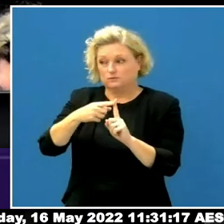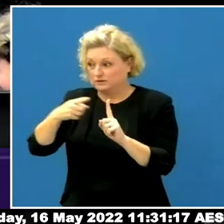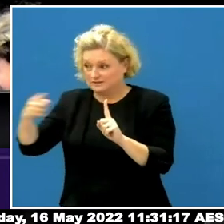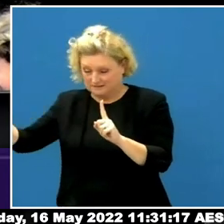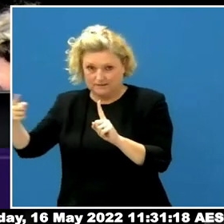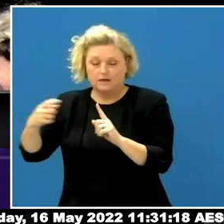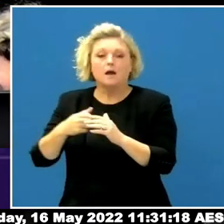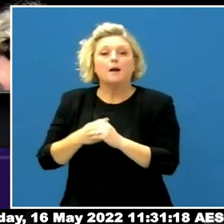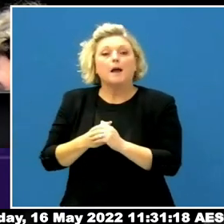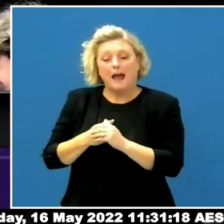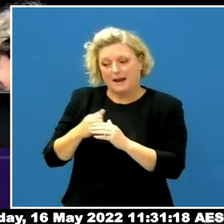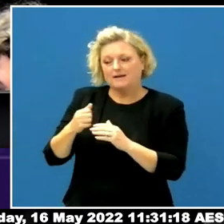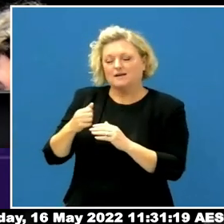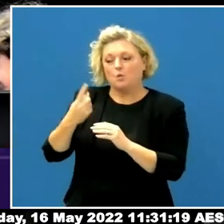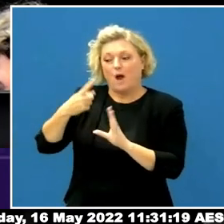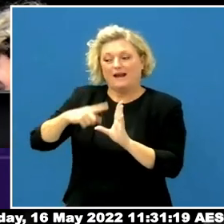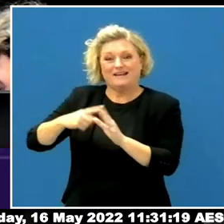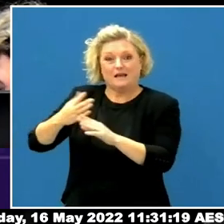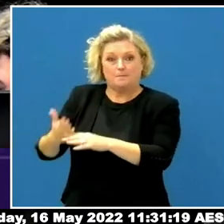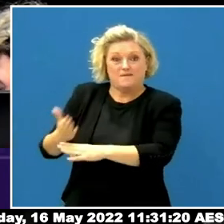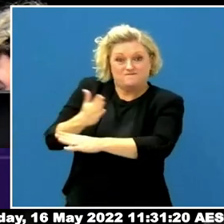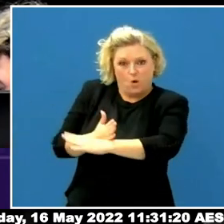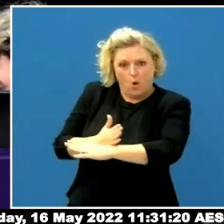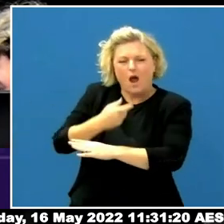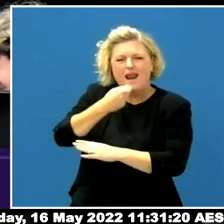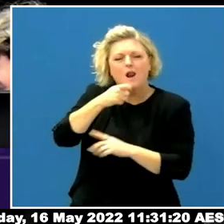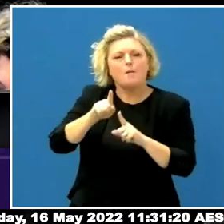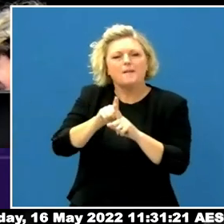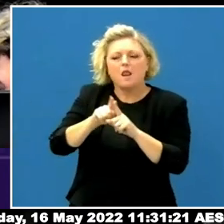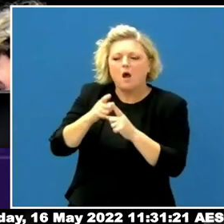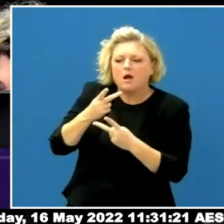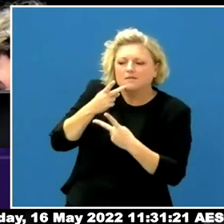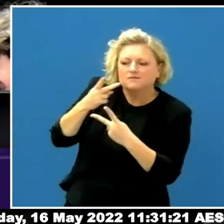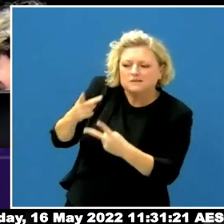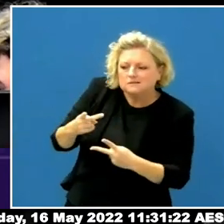Yes. MR FOGARTY: And he remained there until mid-2021.